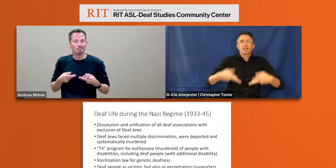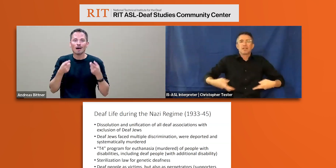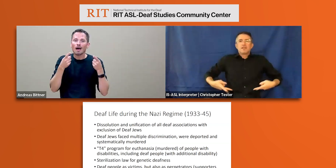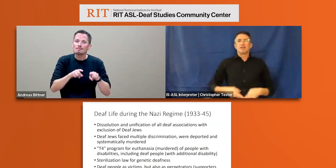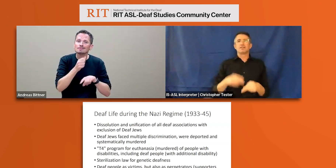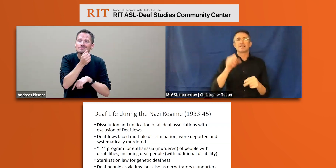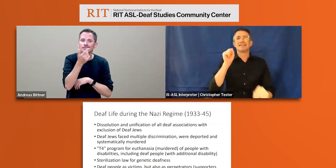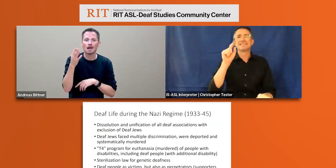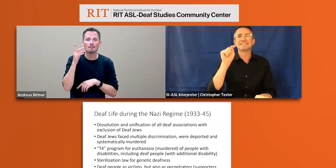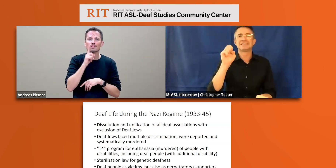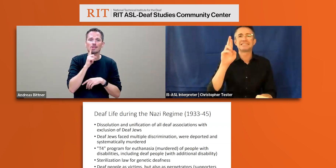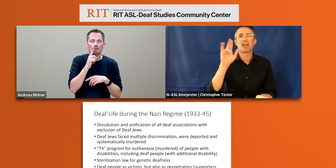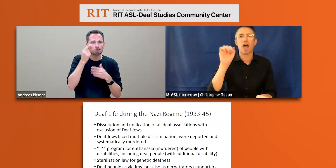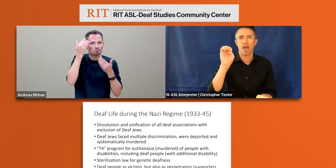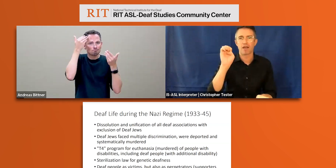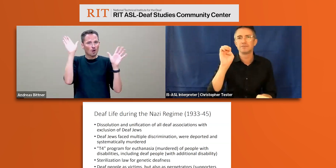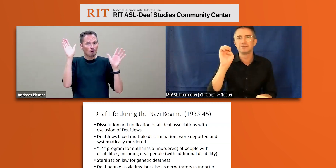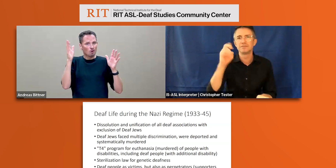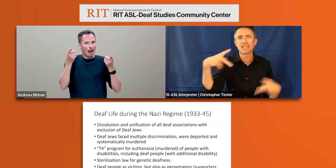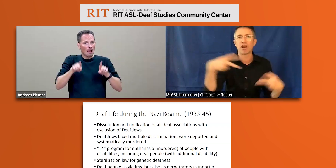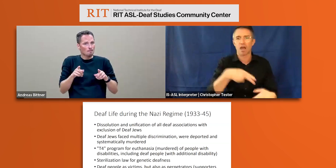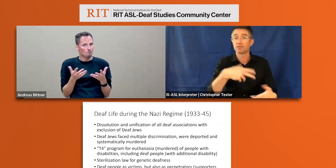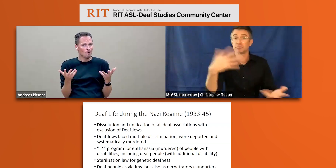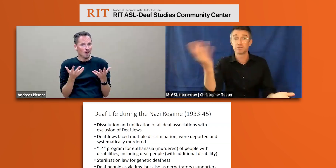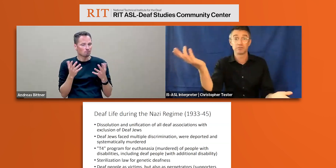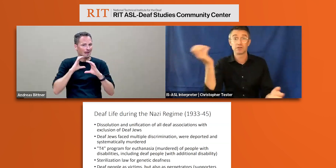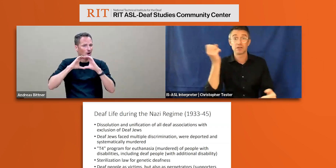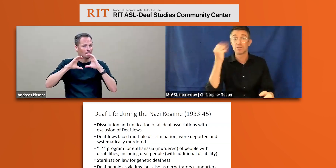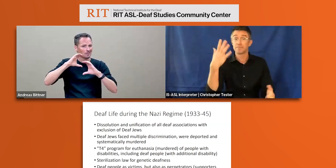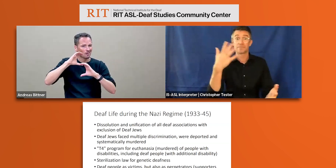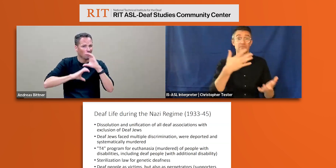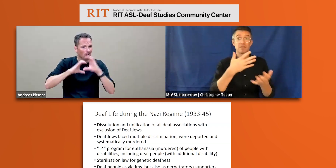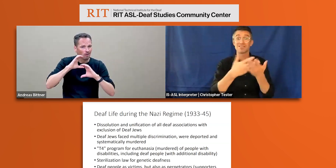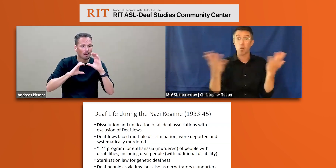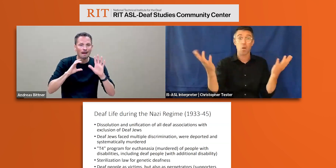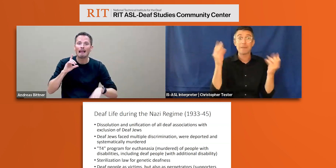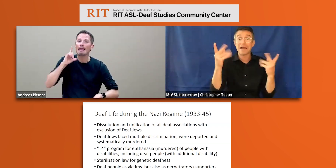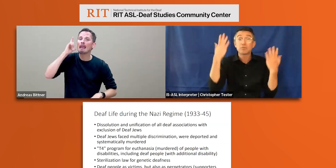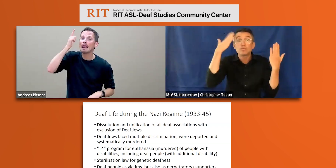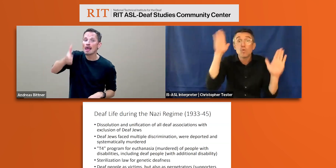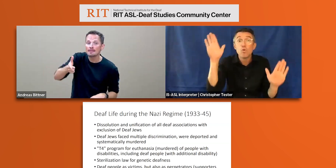from deaf parents, the child would be sterilized